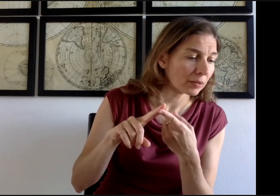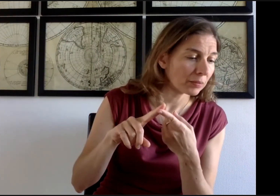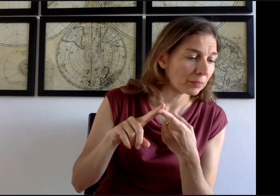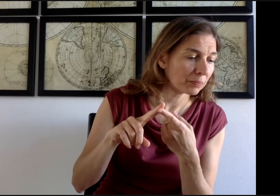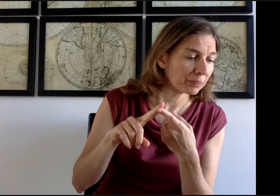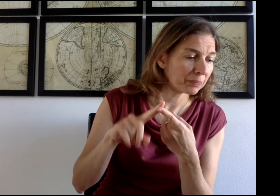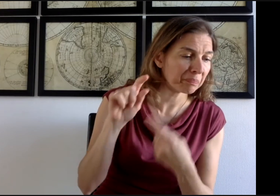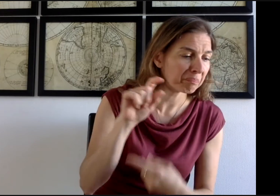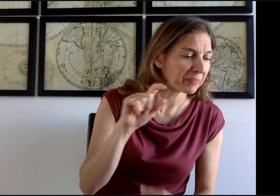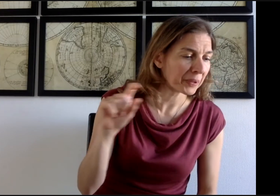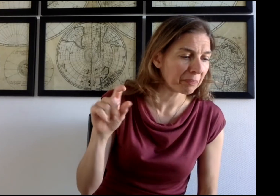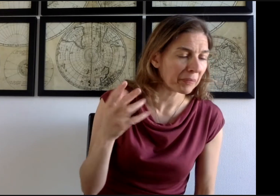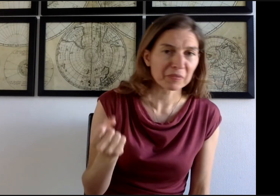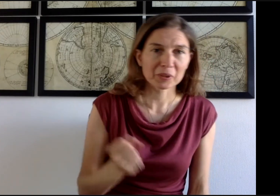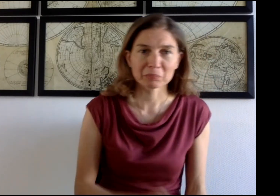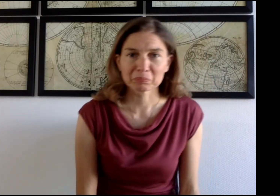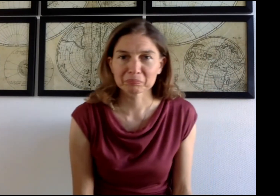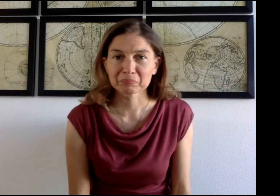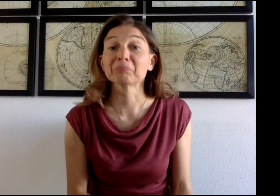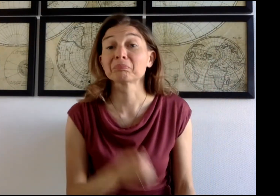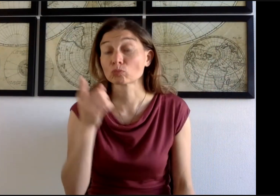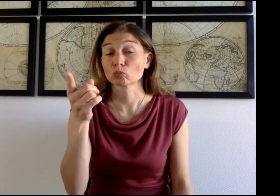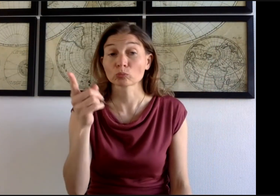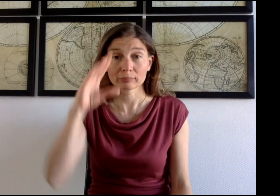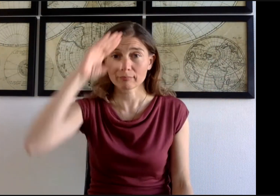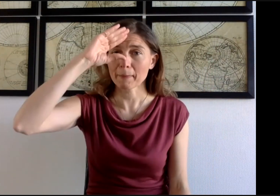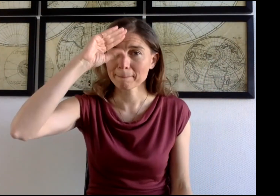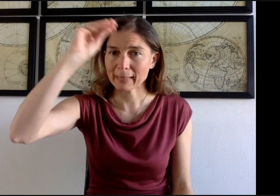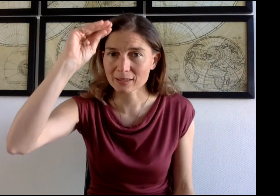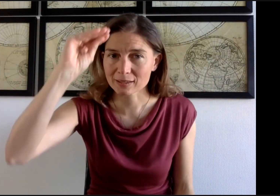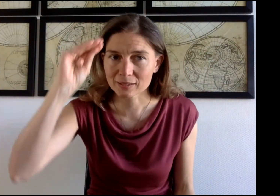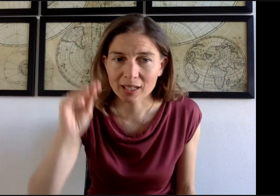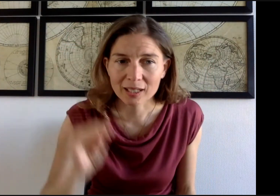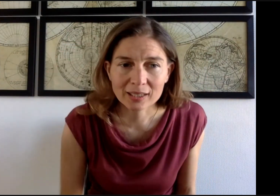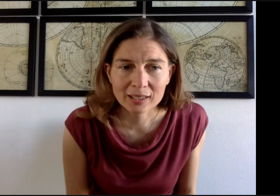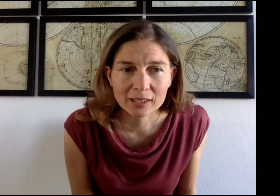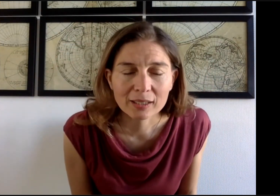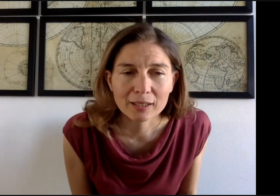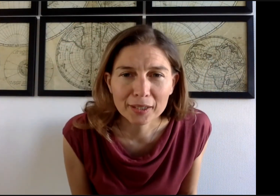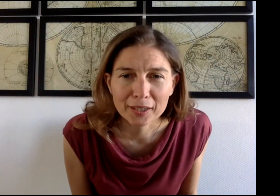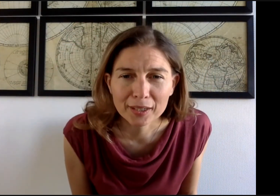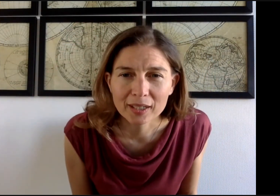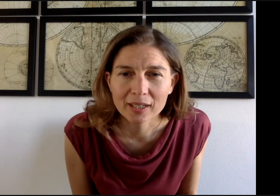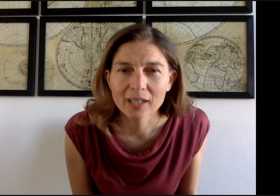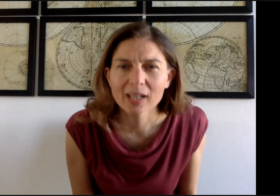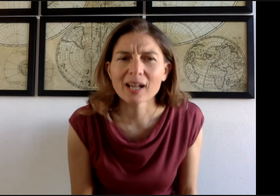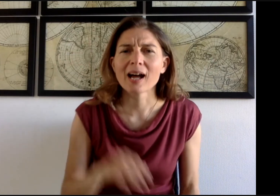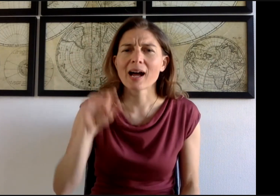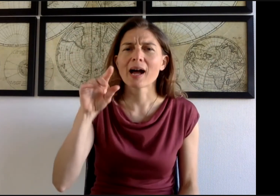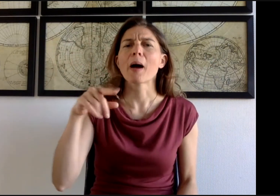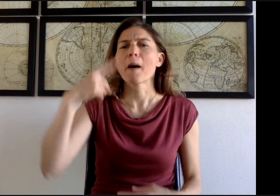Thank you very much, hope you can hear me now. I'm Marcin Rodzinka from Mental Health Europe.